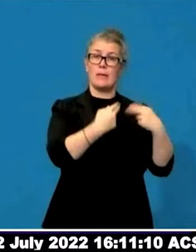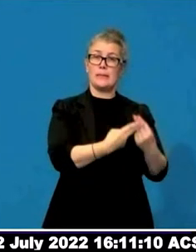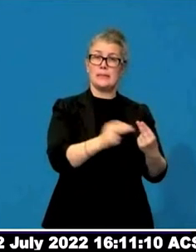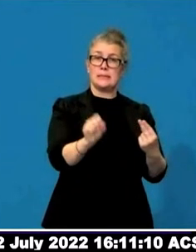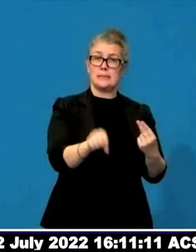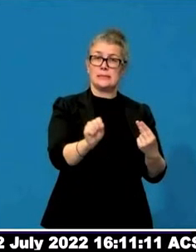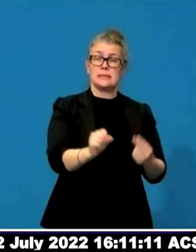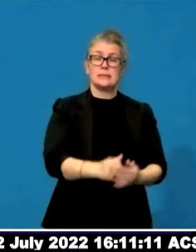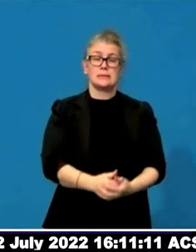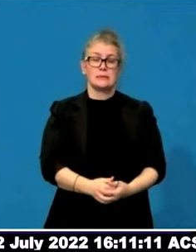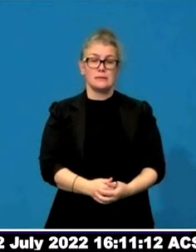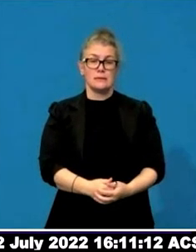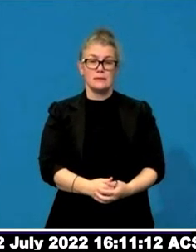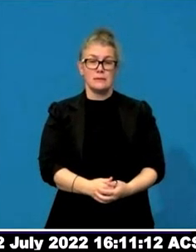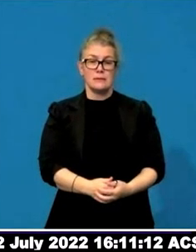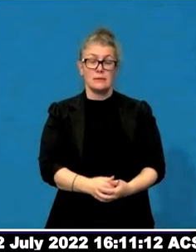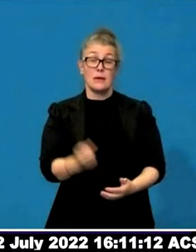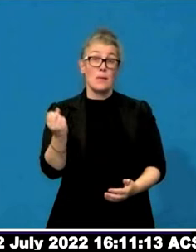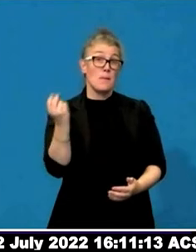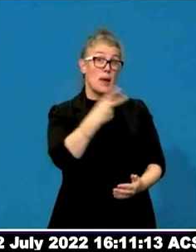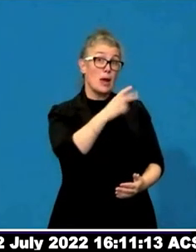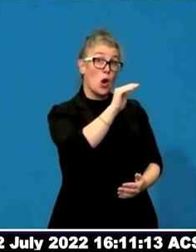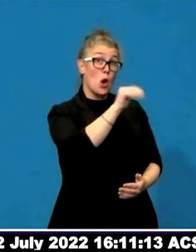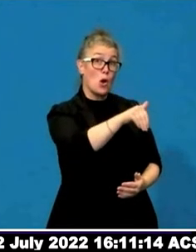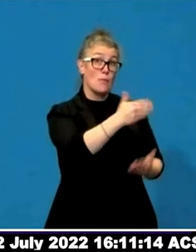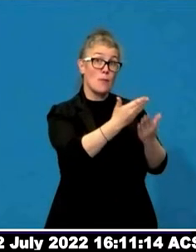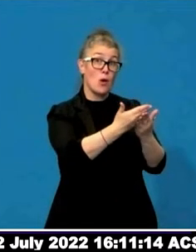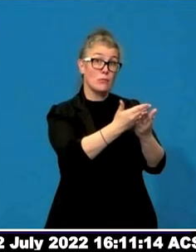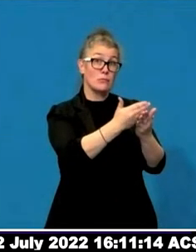And was that back home, Boyzie, back on the islands?